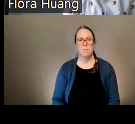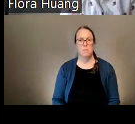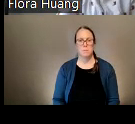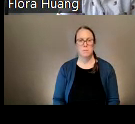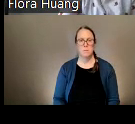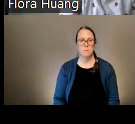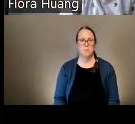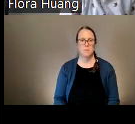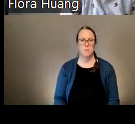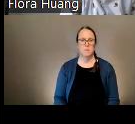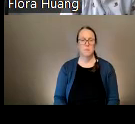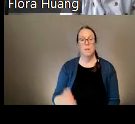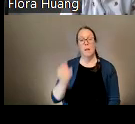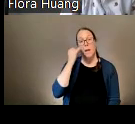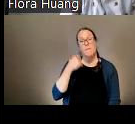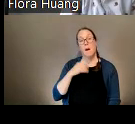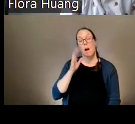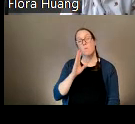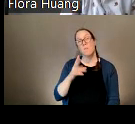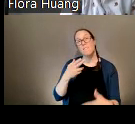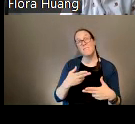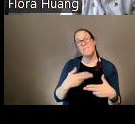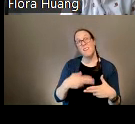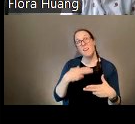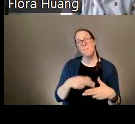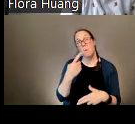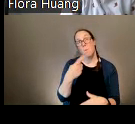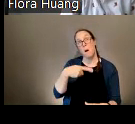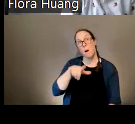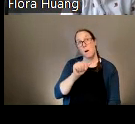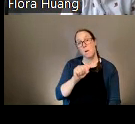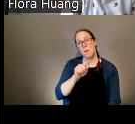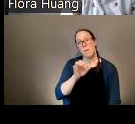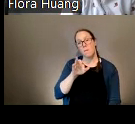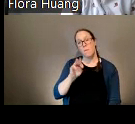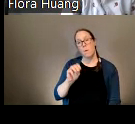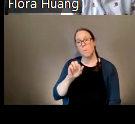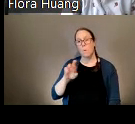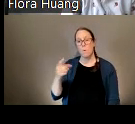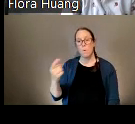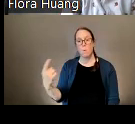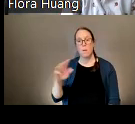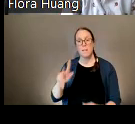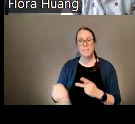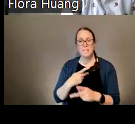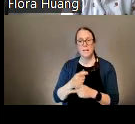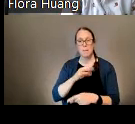And if I were to name one platform, or one type of document that will set you up for success